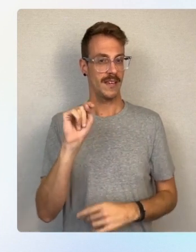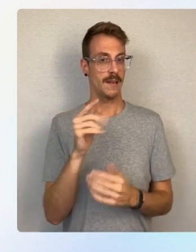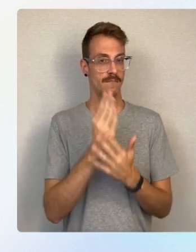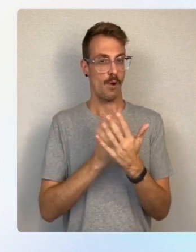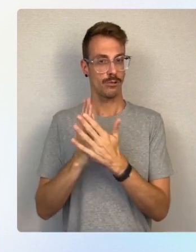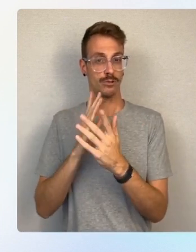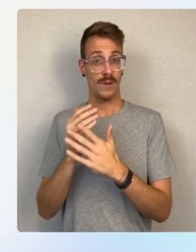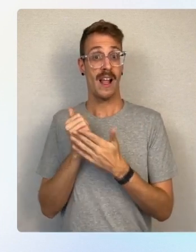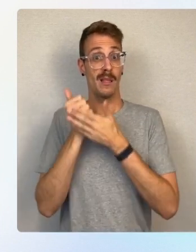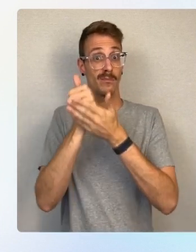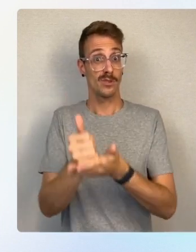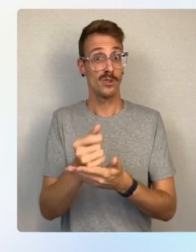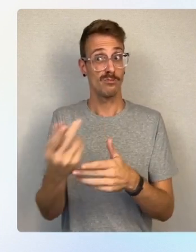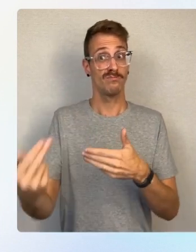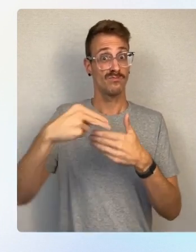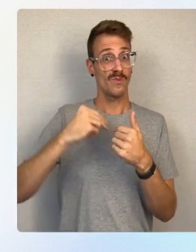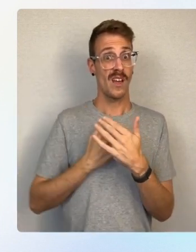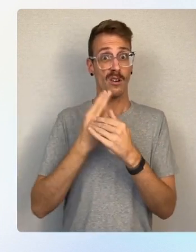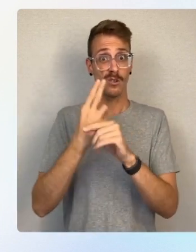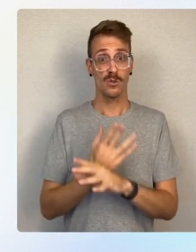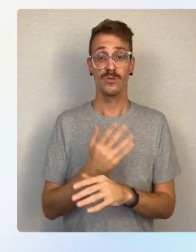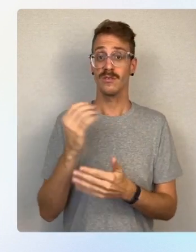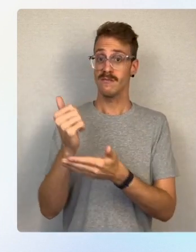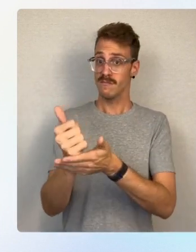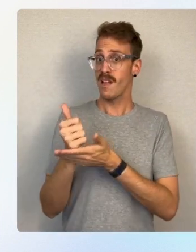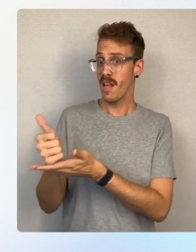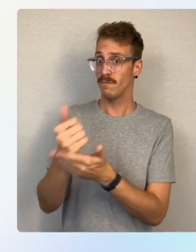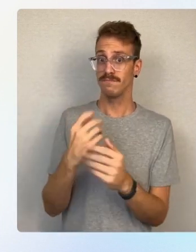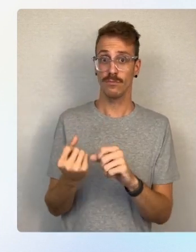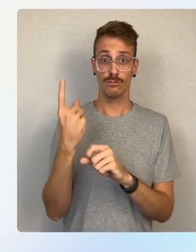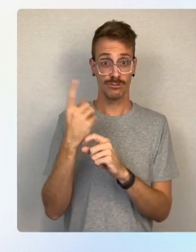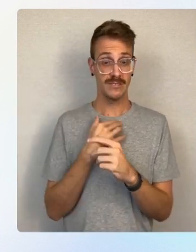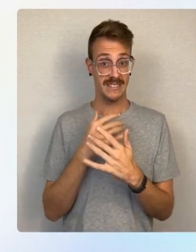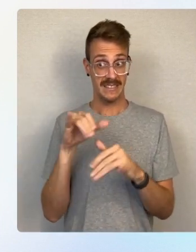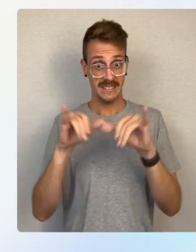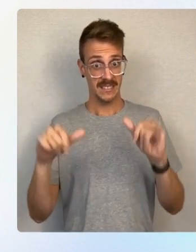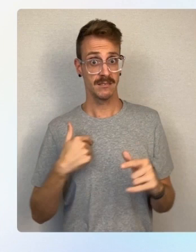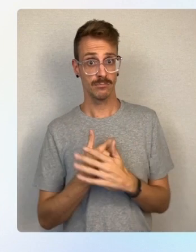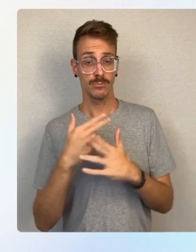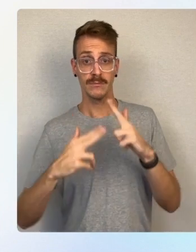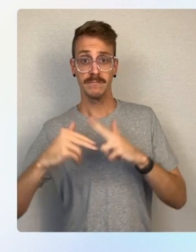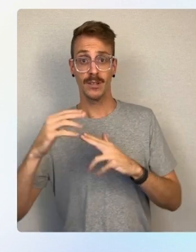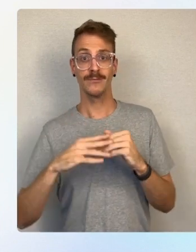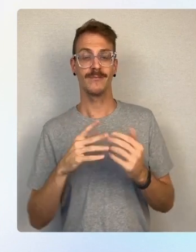to help you onboard a user, help them understand the systems you've created, and handle errors effectively.